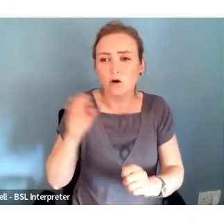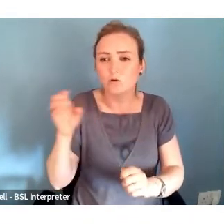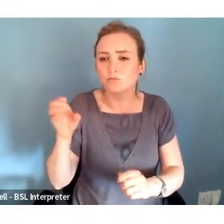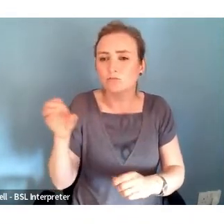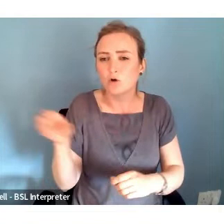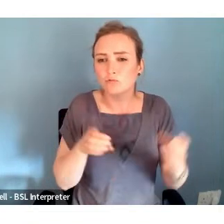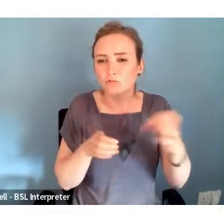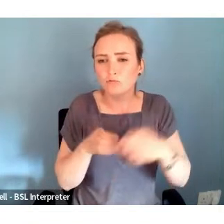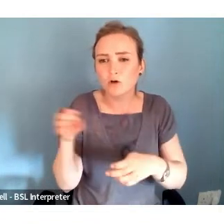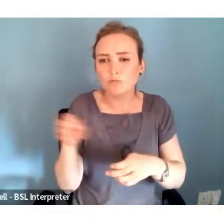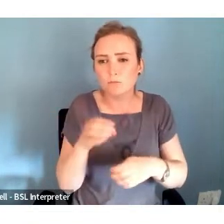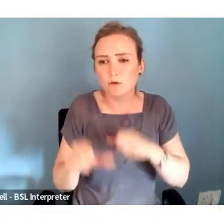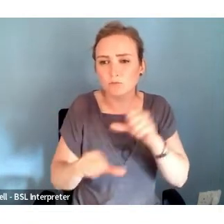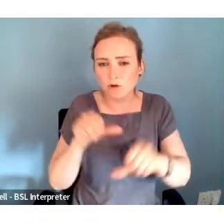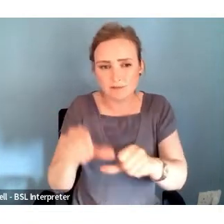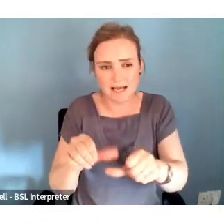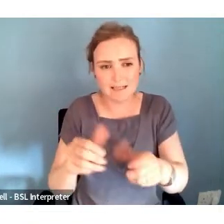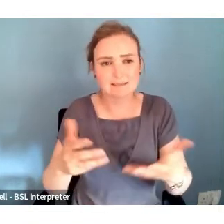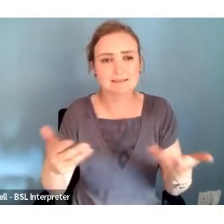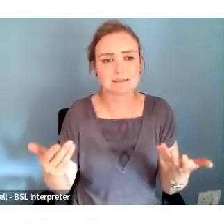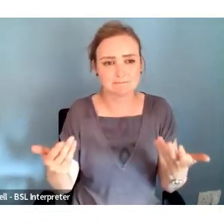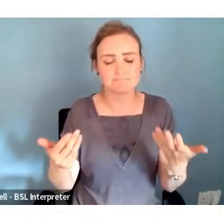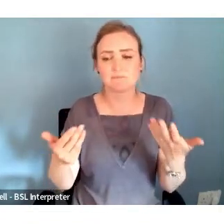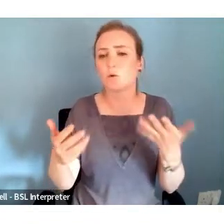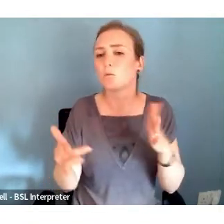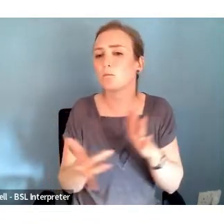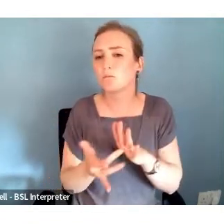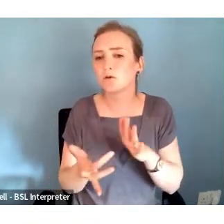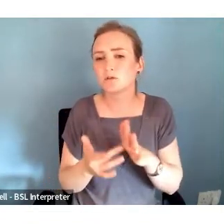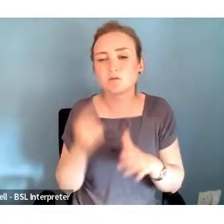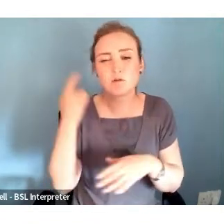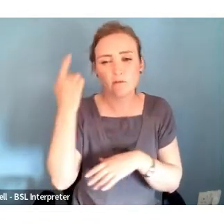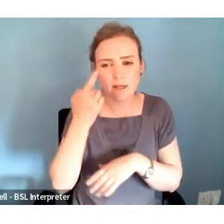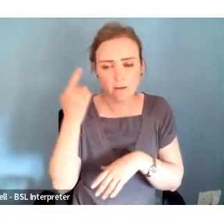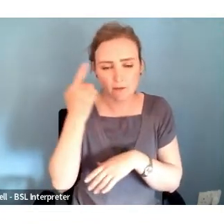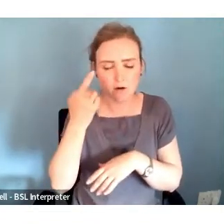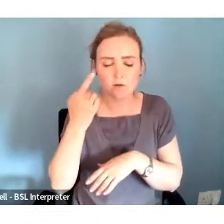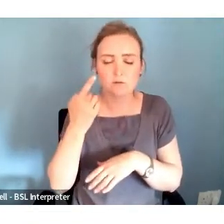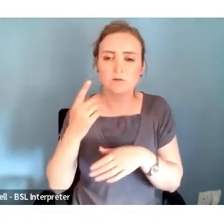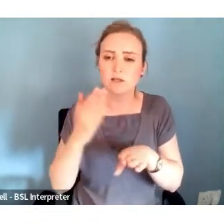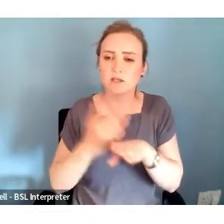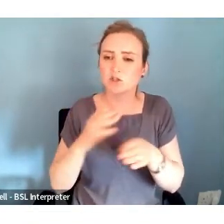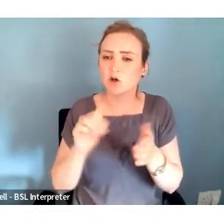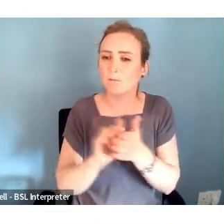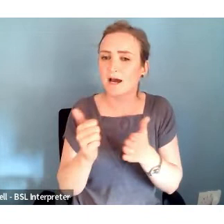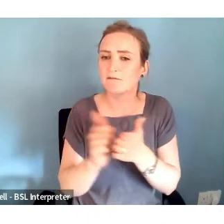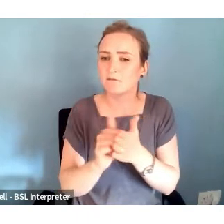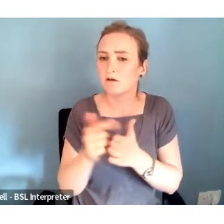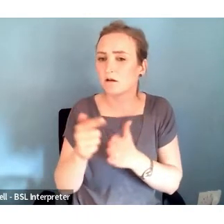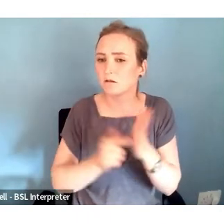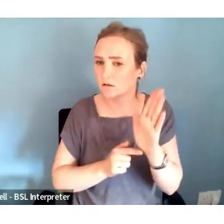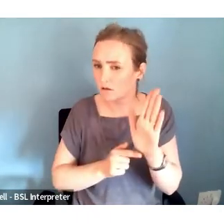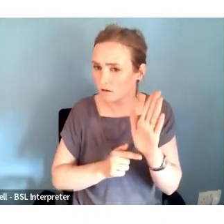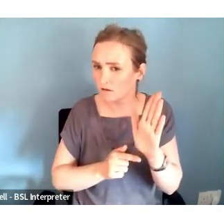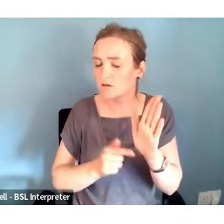at their best. It is important in the job advert to add adjustment